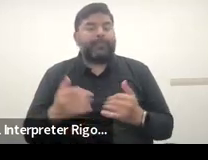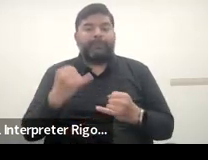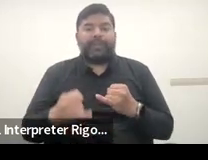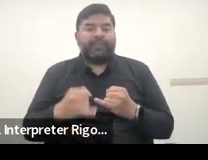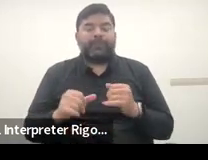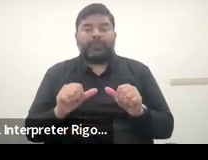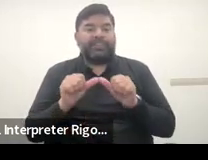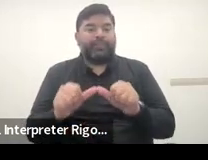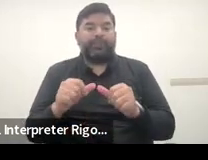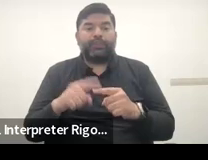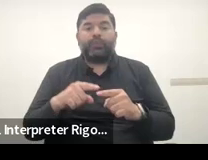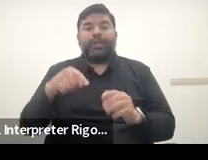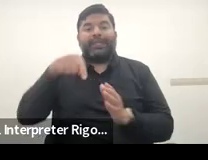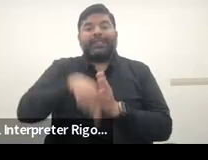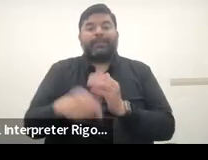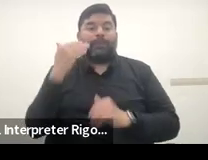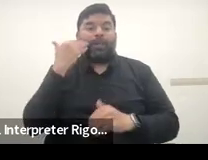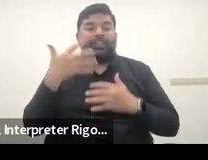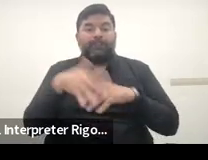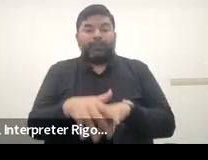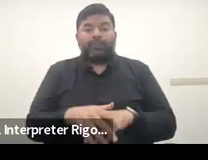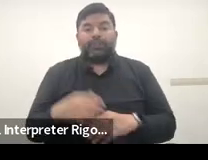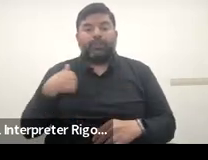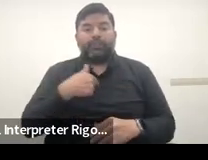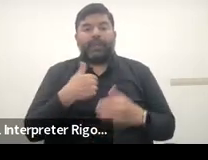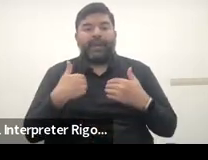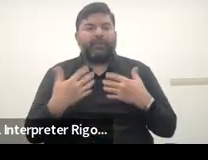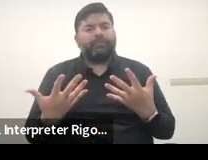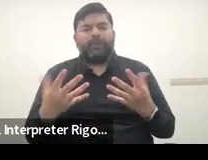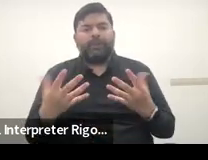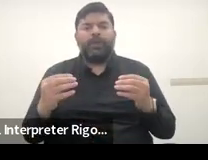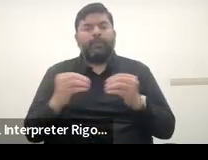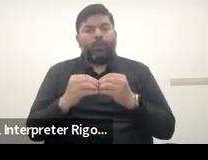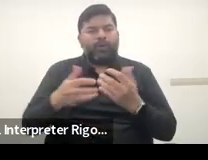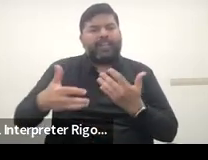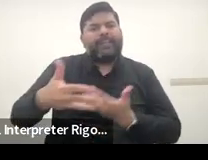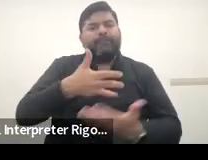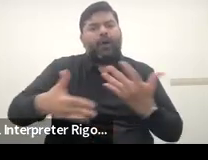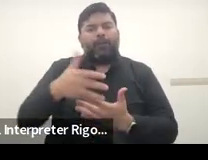infusion we have a couple more more involved cases, I'm going to try to go through them somewhat